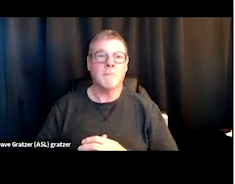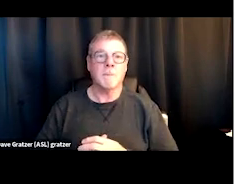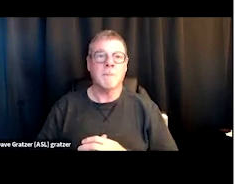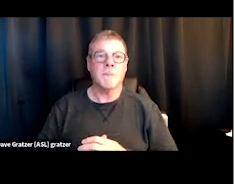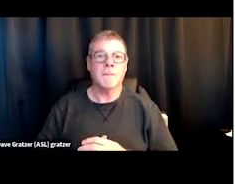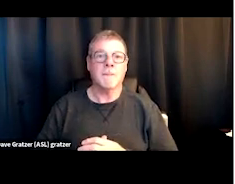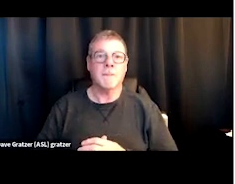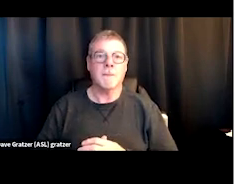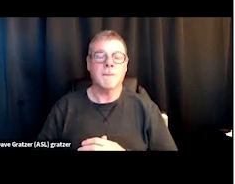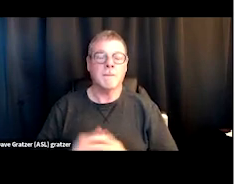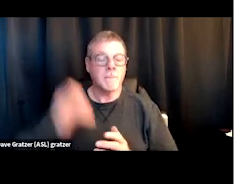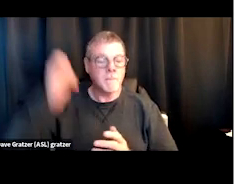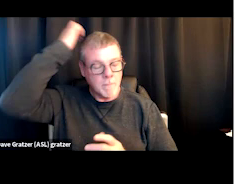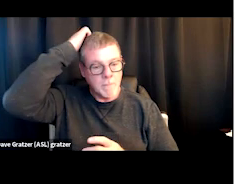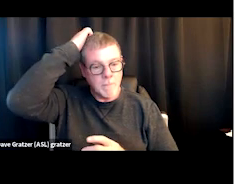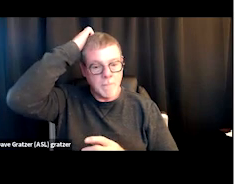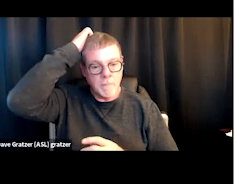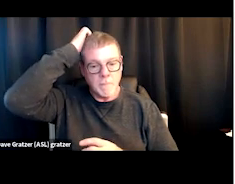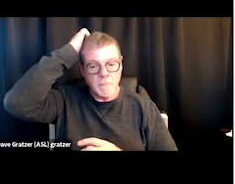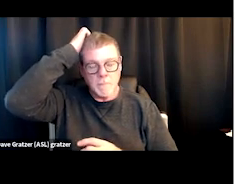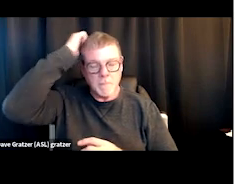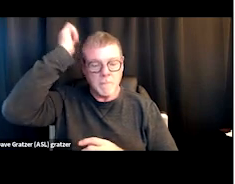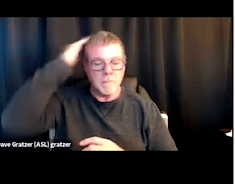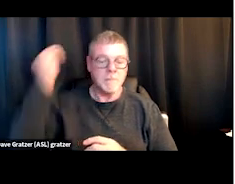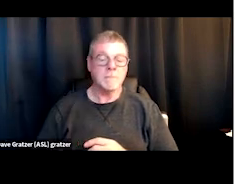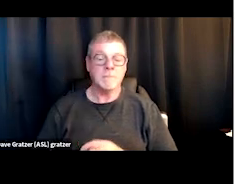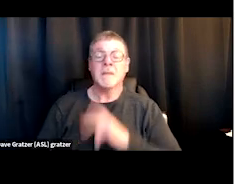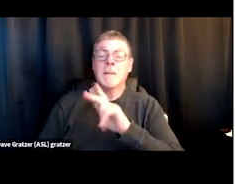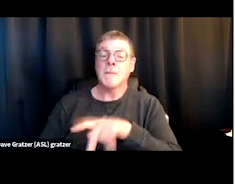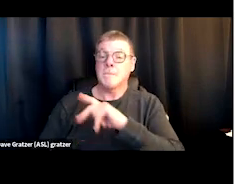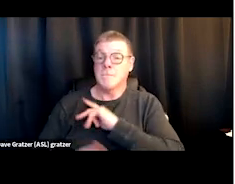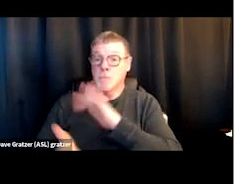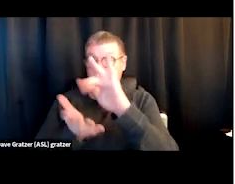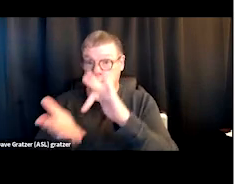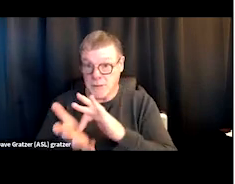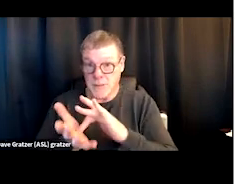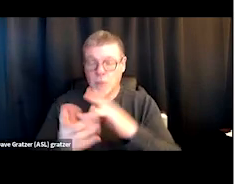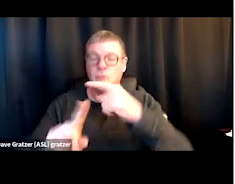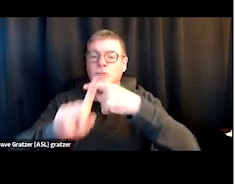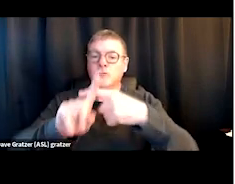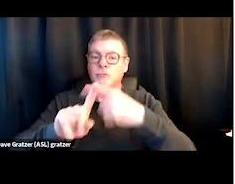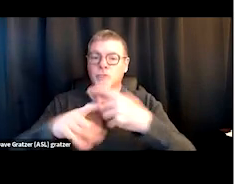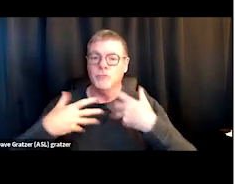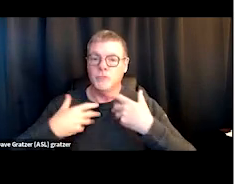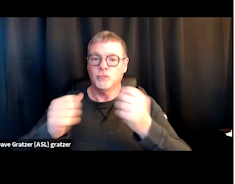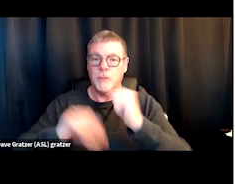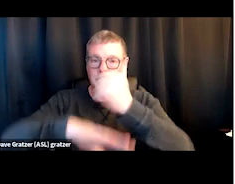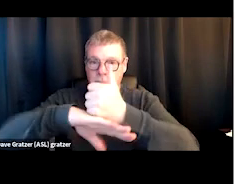And so, then besides person-centered, you know, strength-based, so really trying...